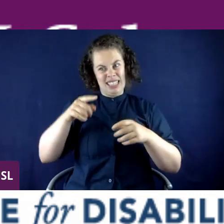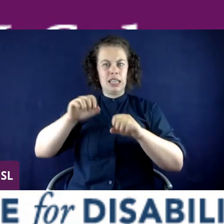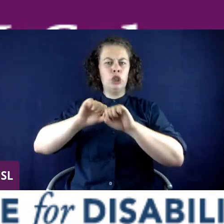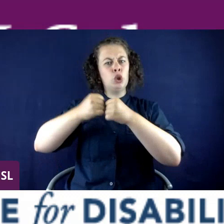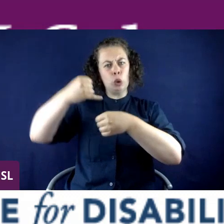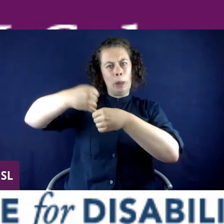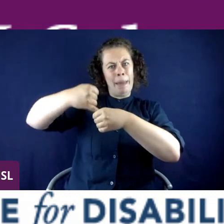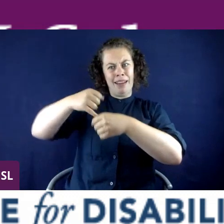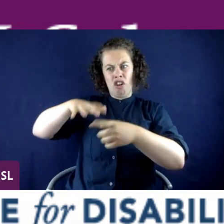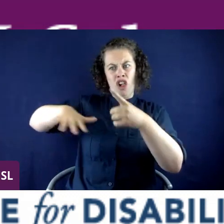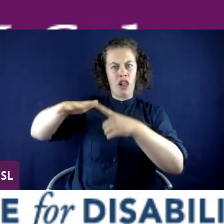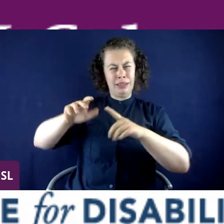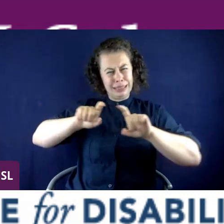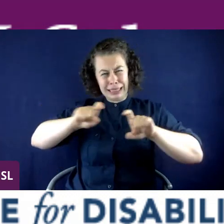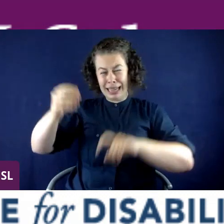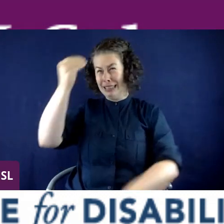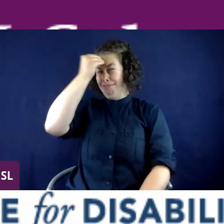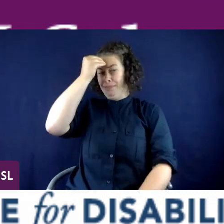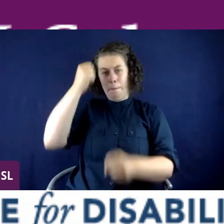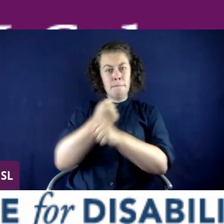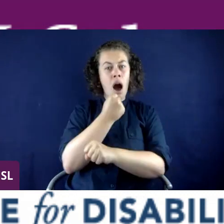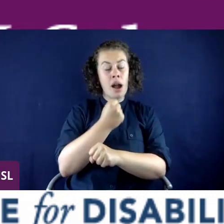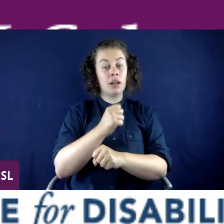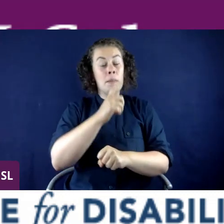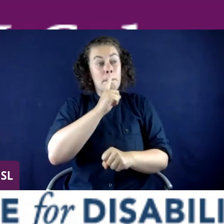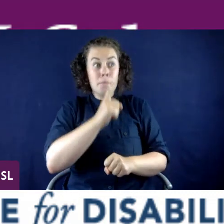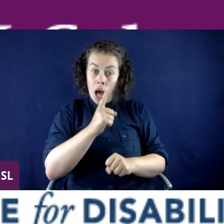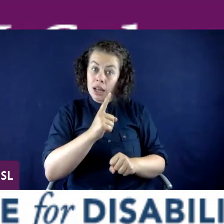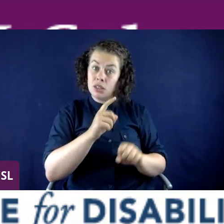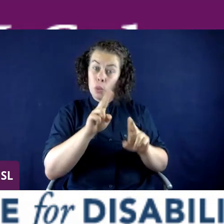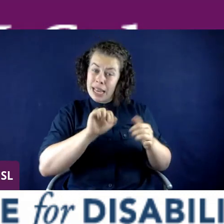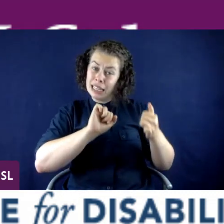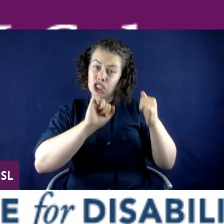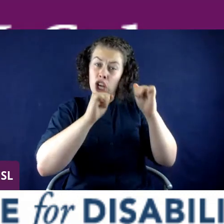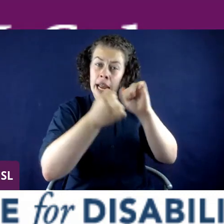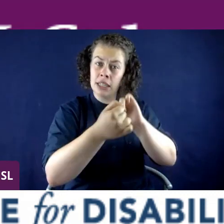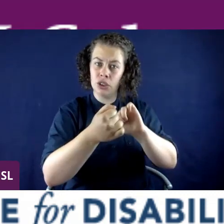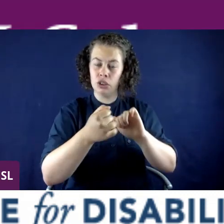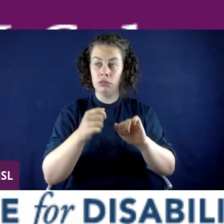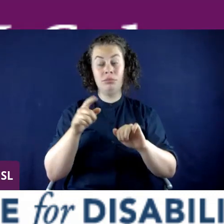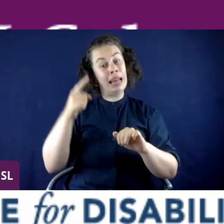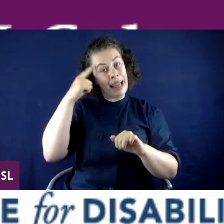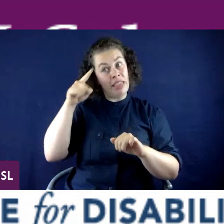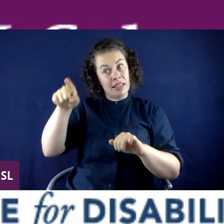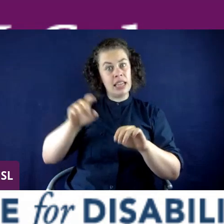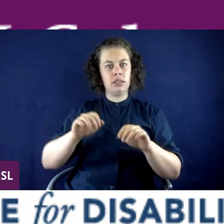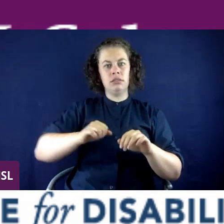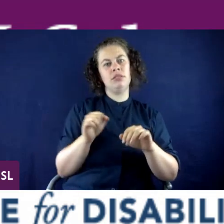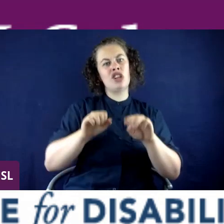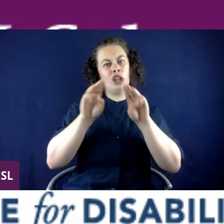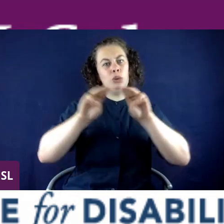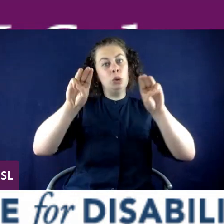is lagging behind, but what cultural institutions could do, and the example in Scotland's